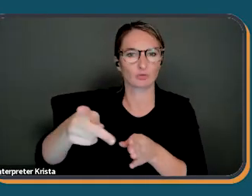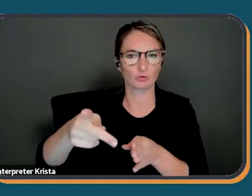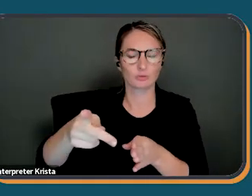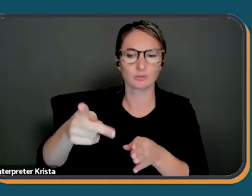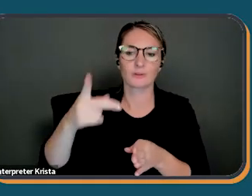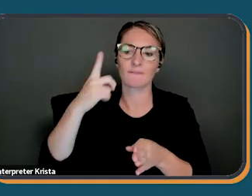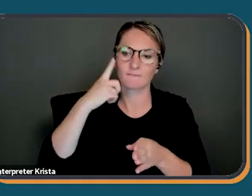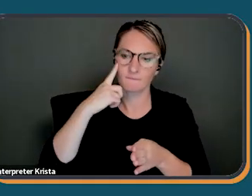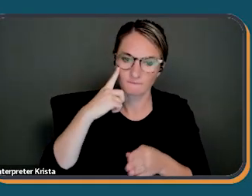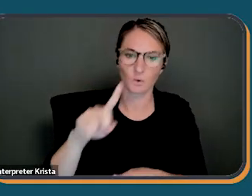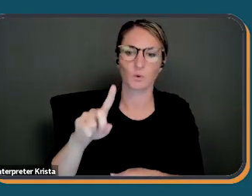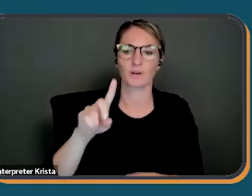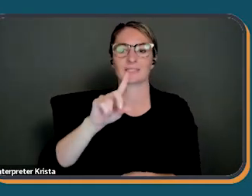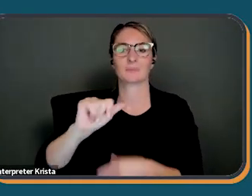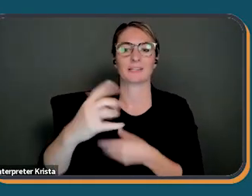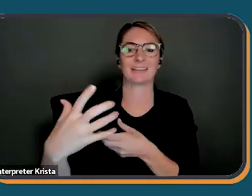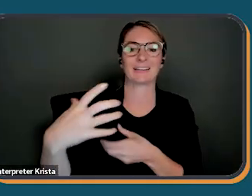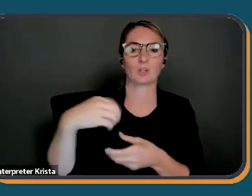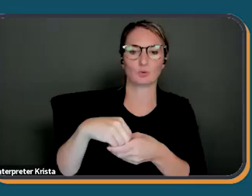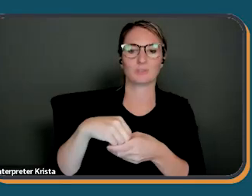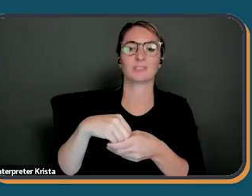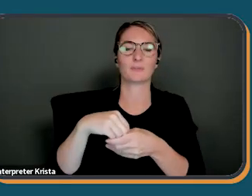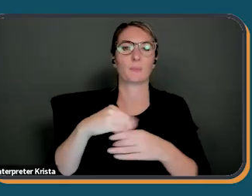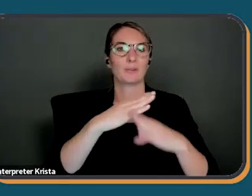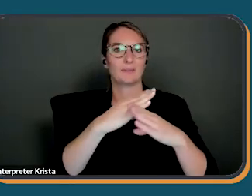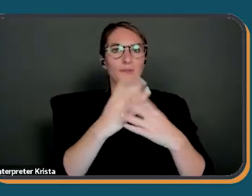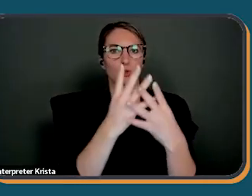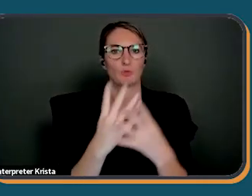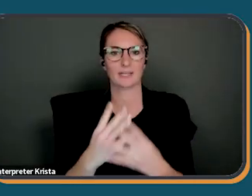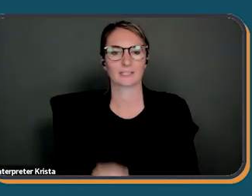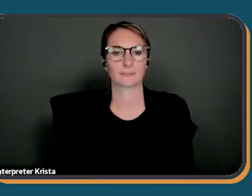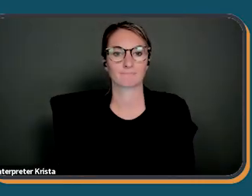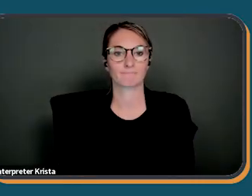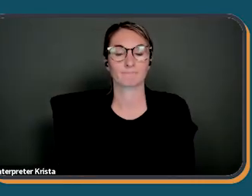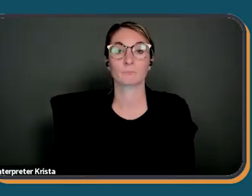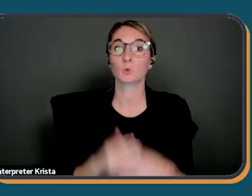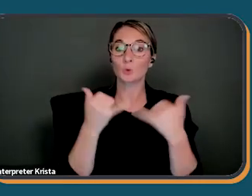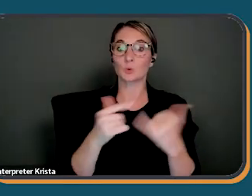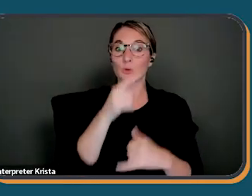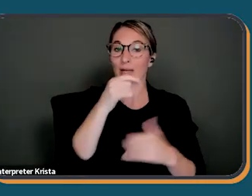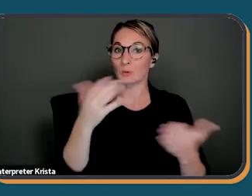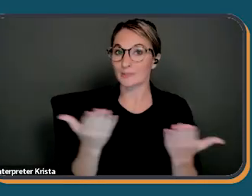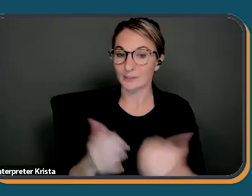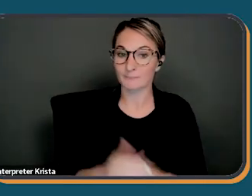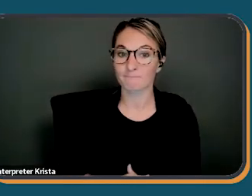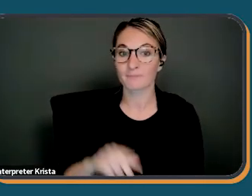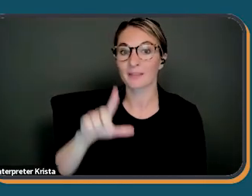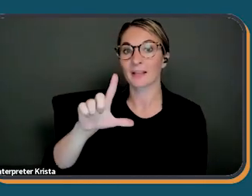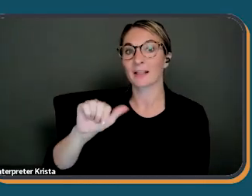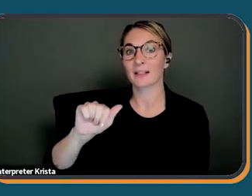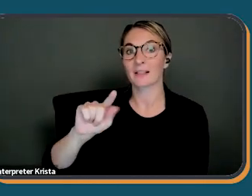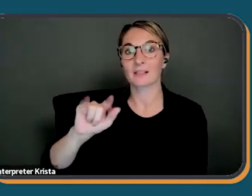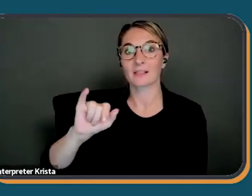With me today, we have Ms. Latisha Brown, who is a self-advocate and a technical advisory group member.